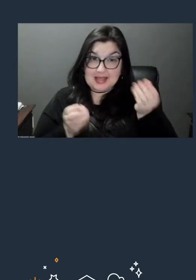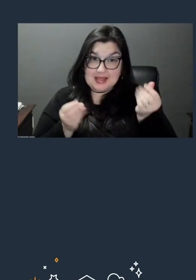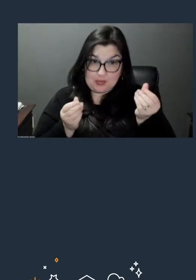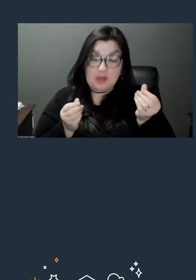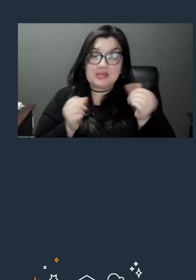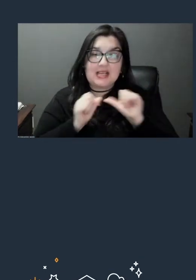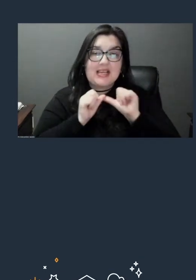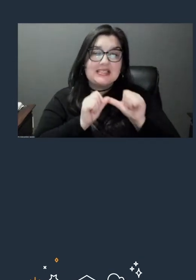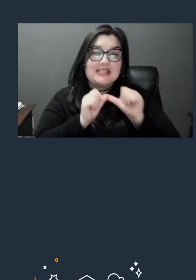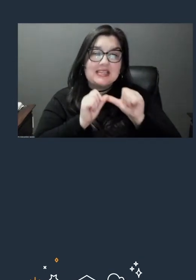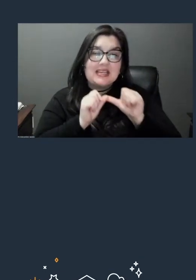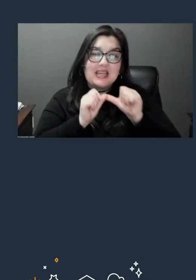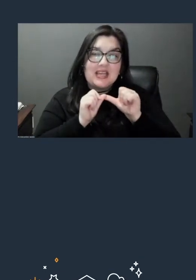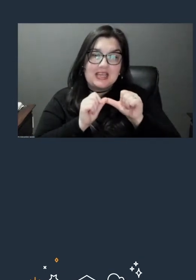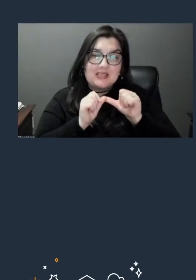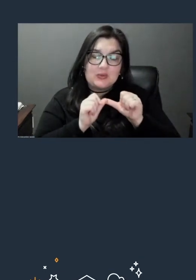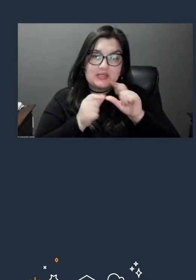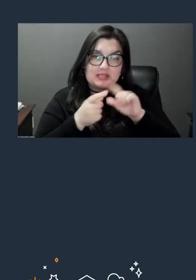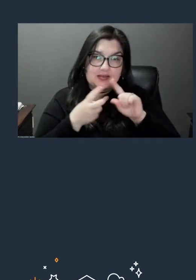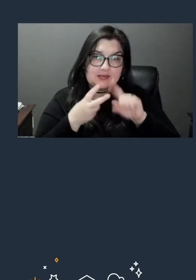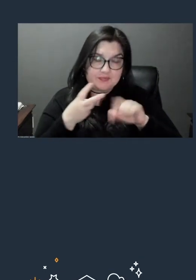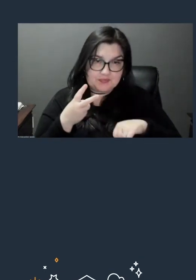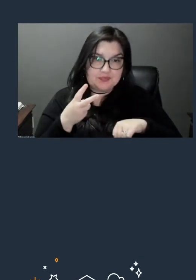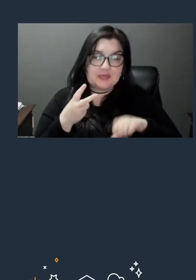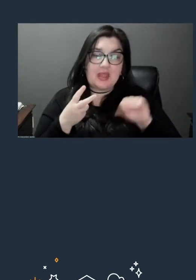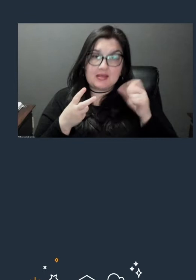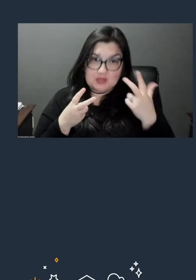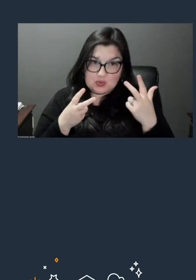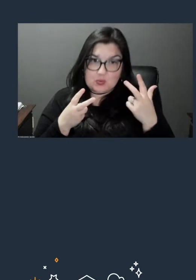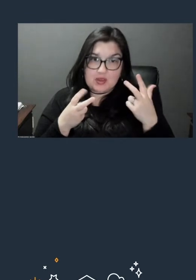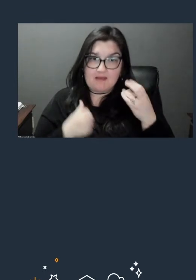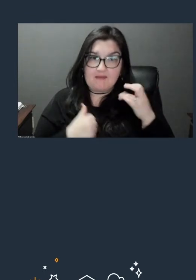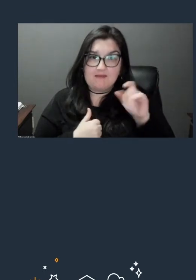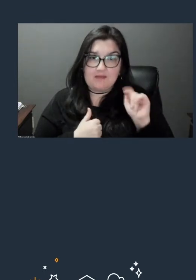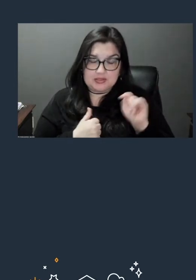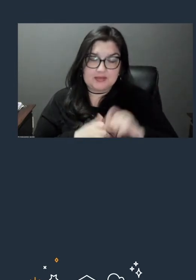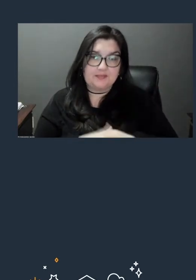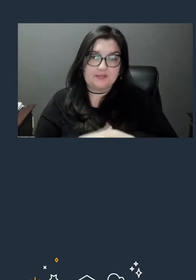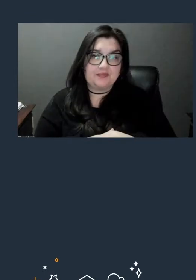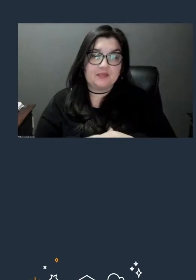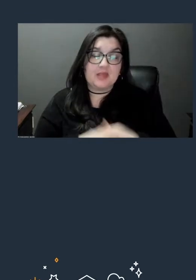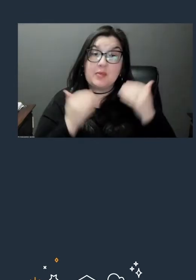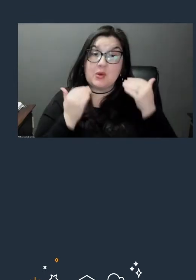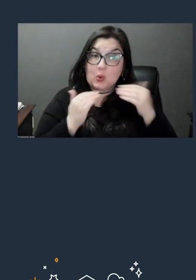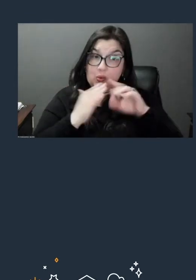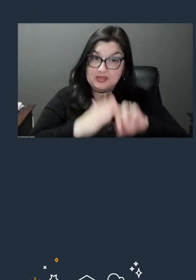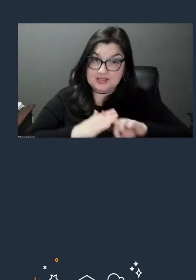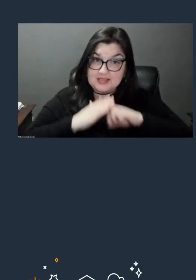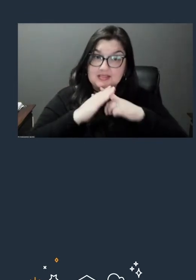as well as the storage tier is warm. So I'm gonna kickstart my restore workflow now.